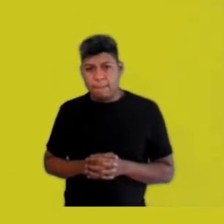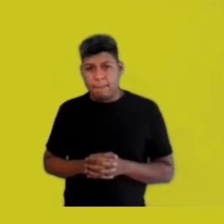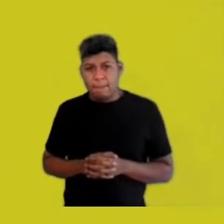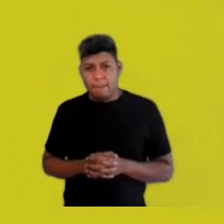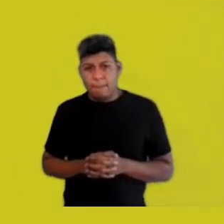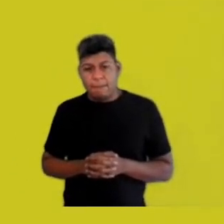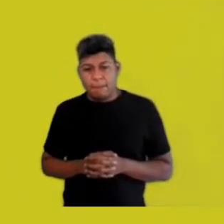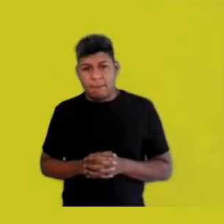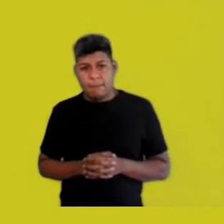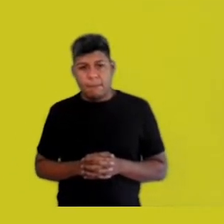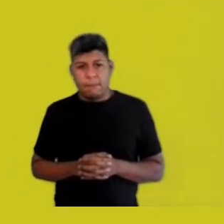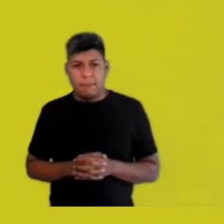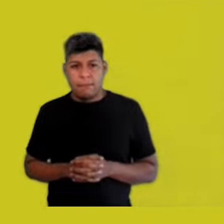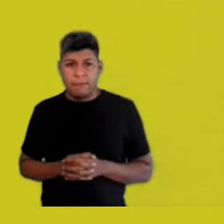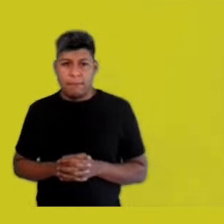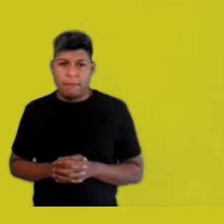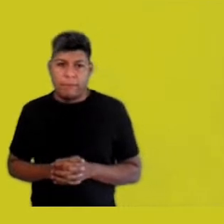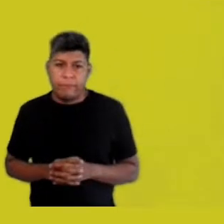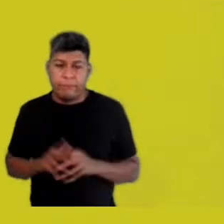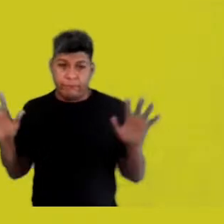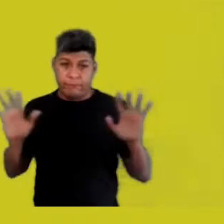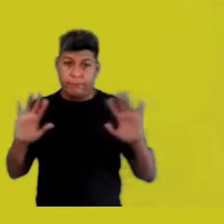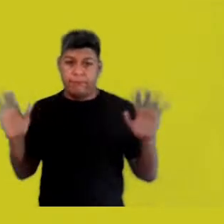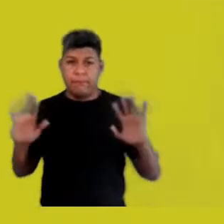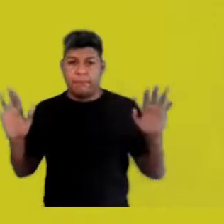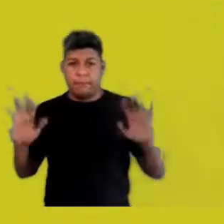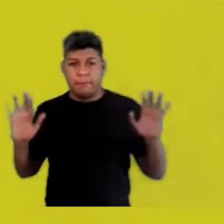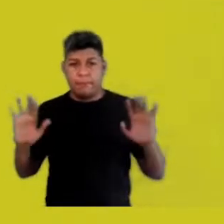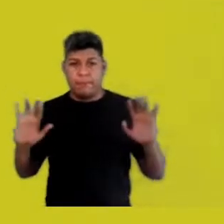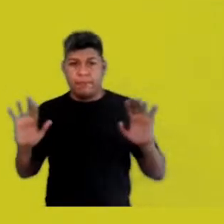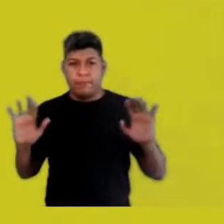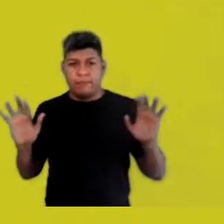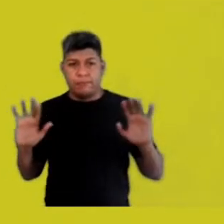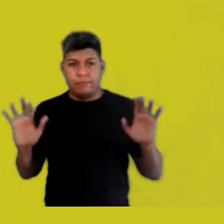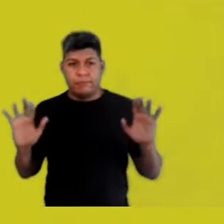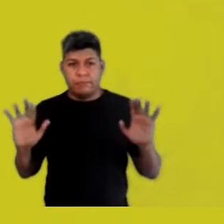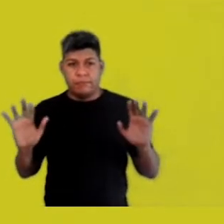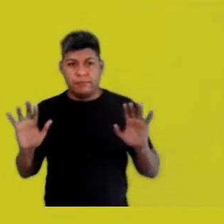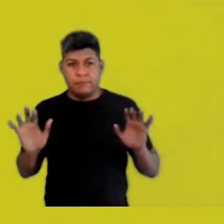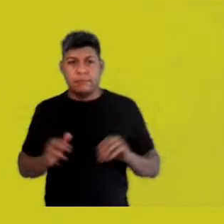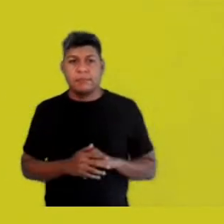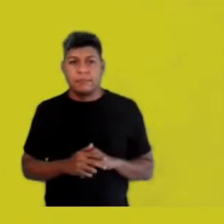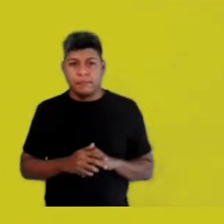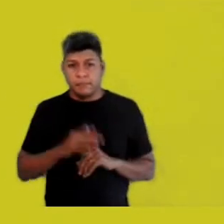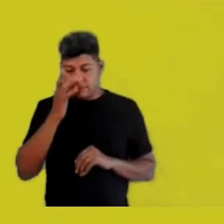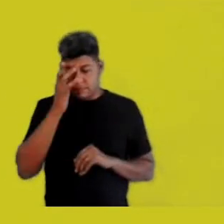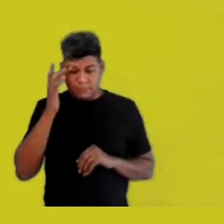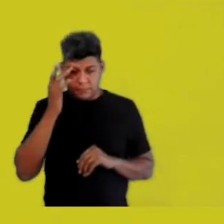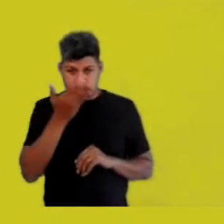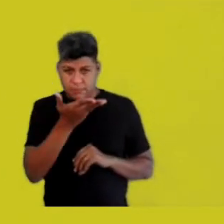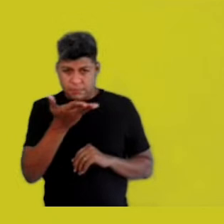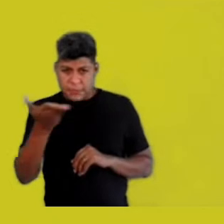Well, hello to everyone here present.